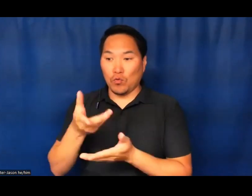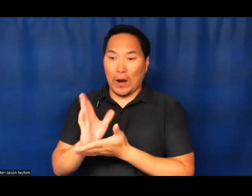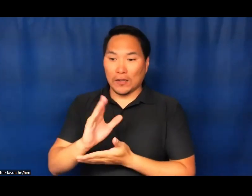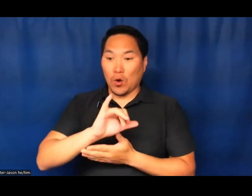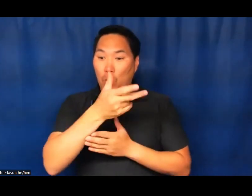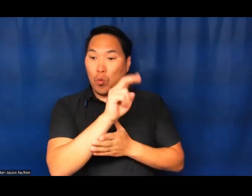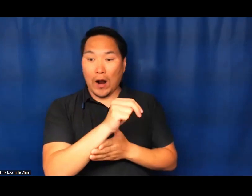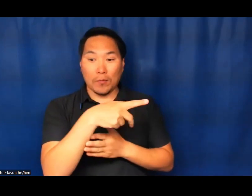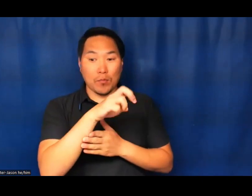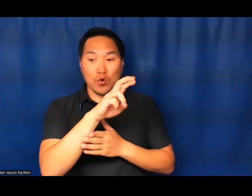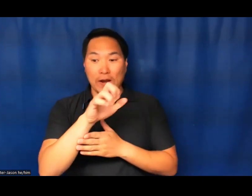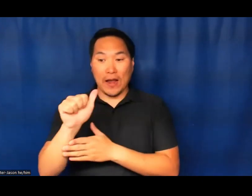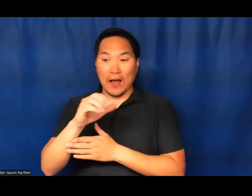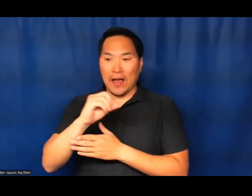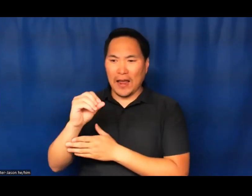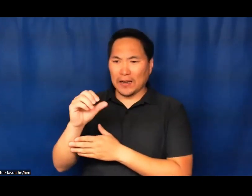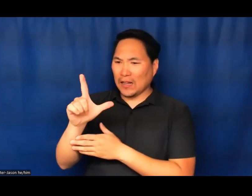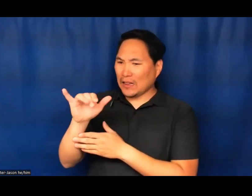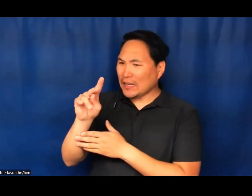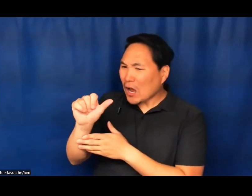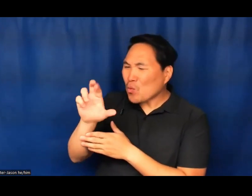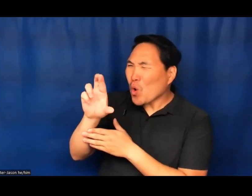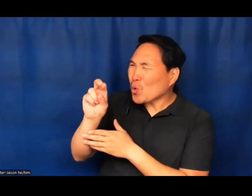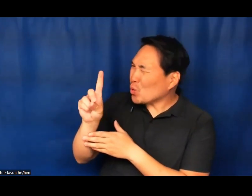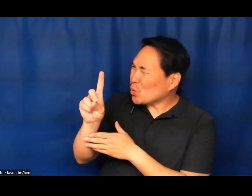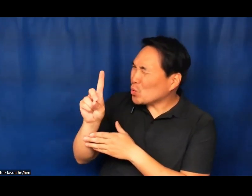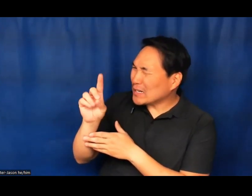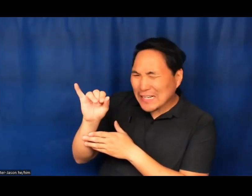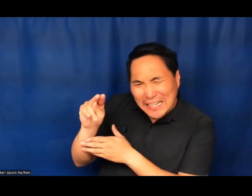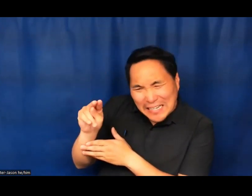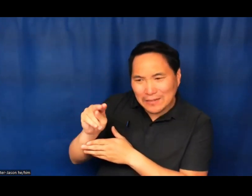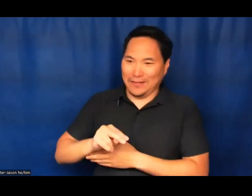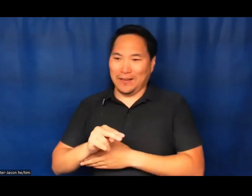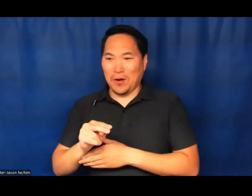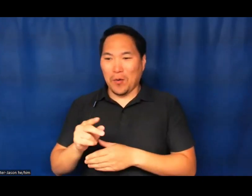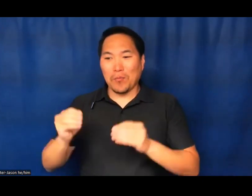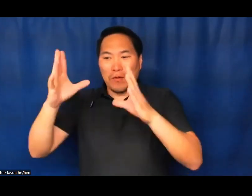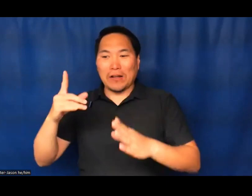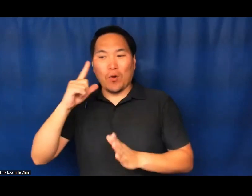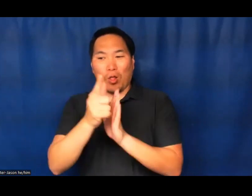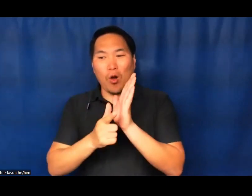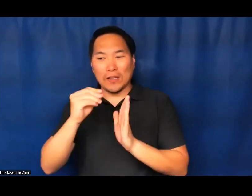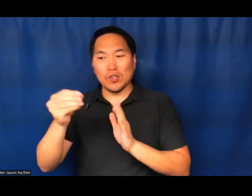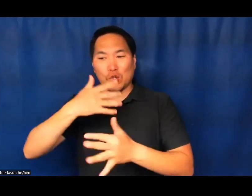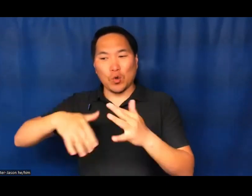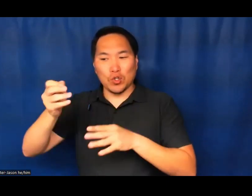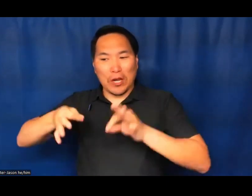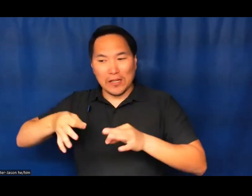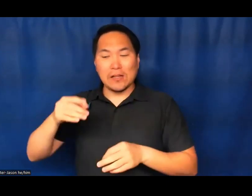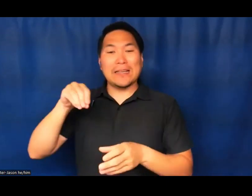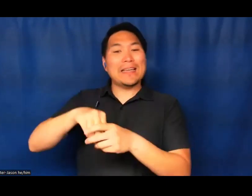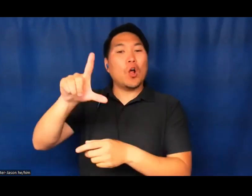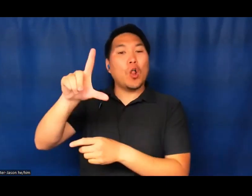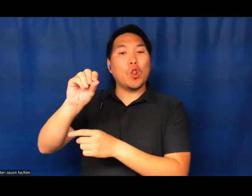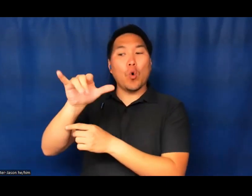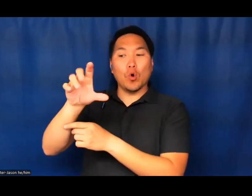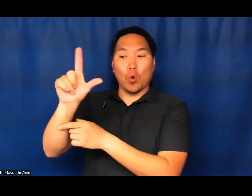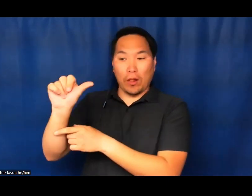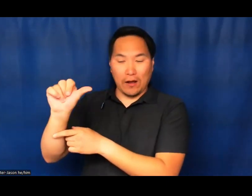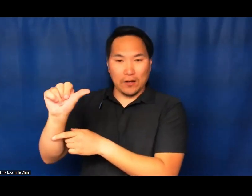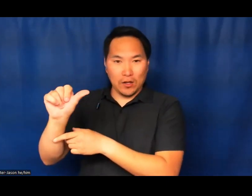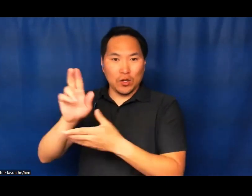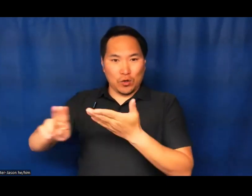And Juan F. Perea.